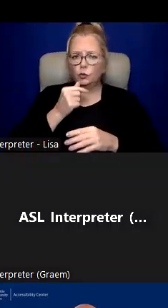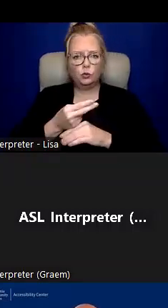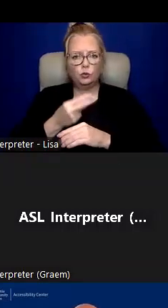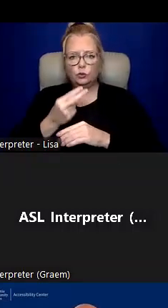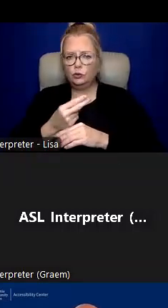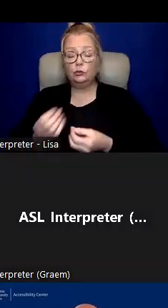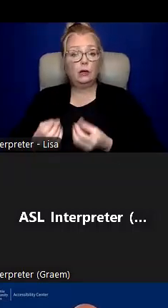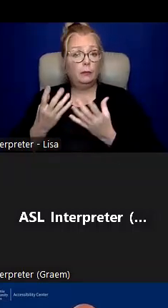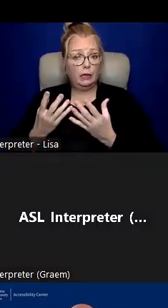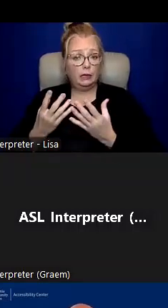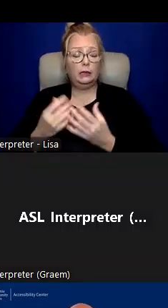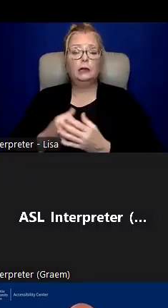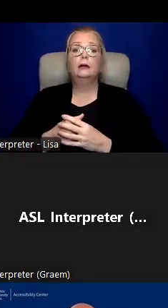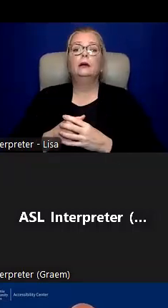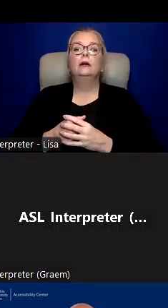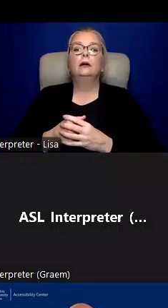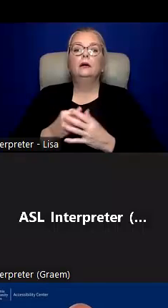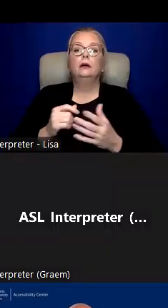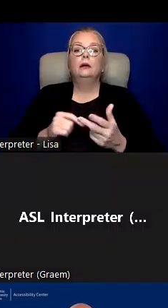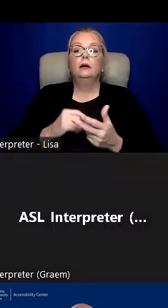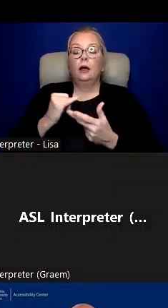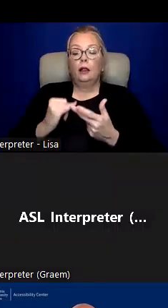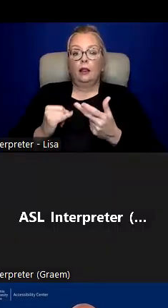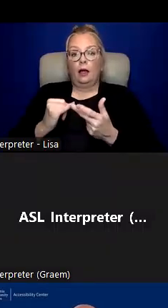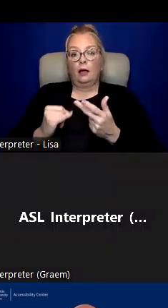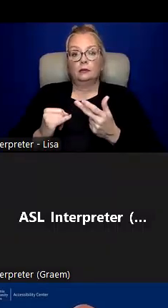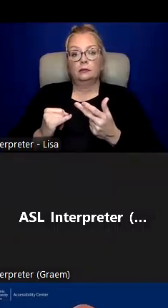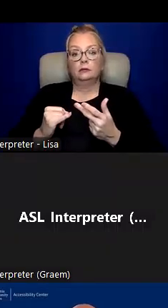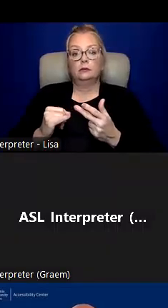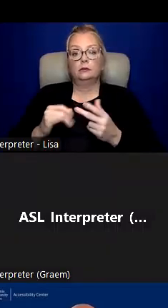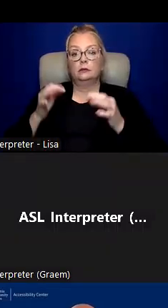And then lastly, we need to be able to determine the risk of what we're looking at